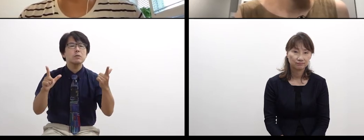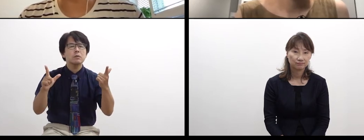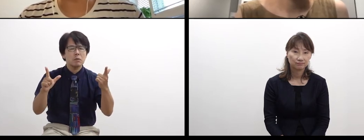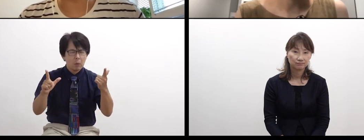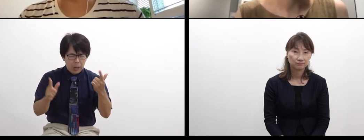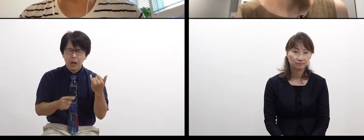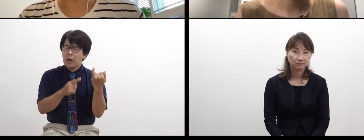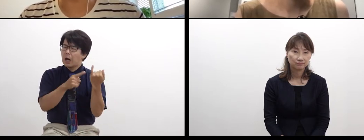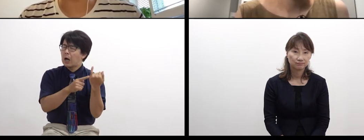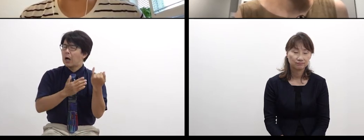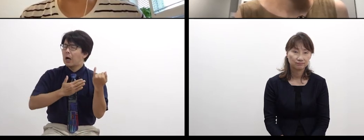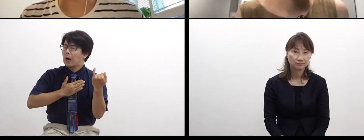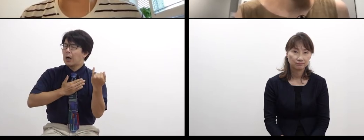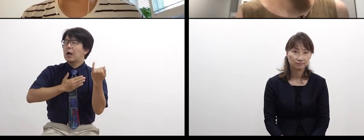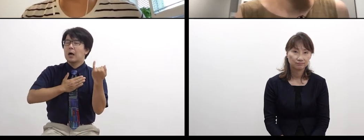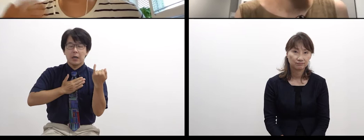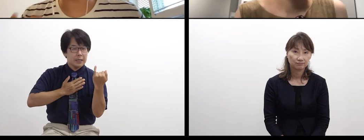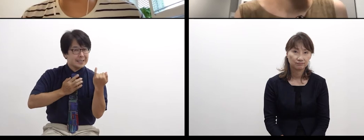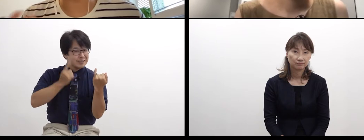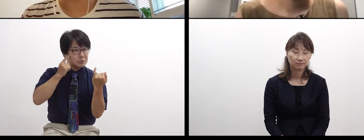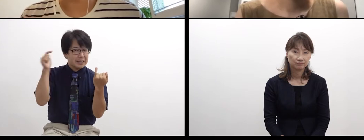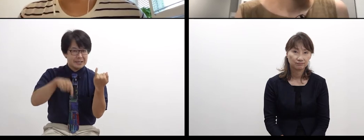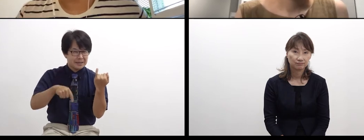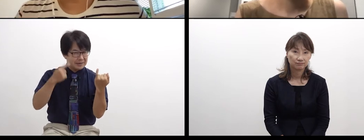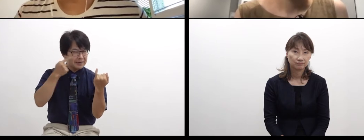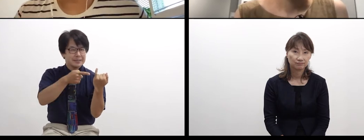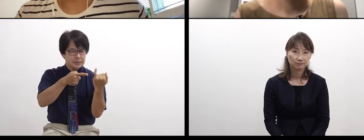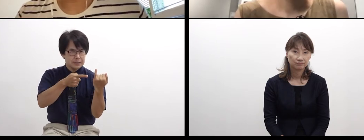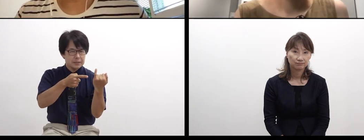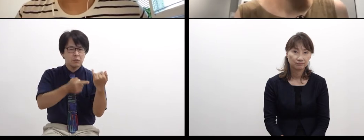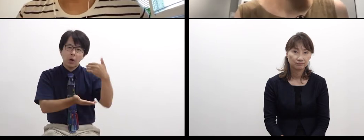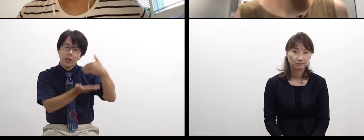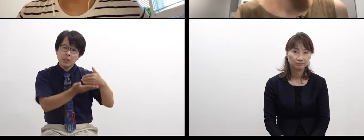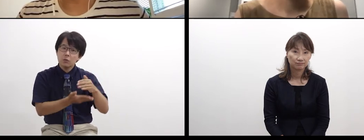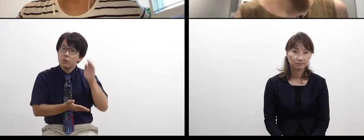So, I’m also learning